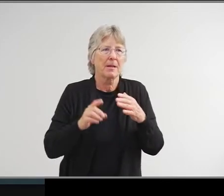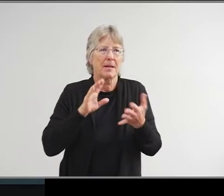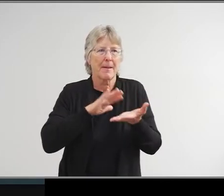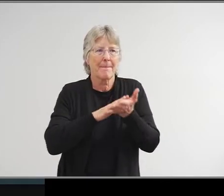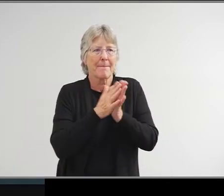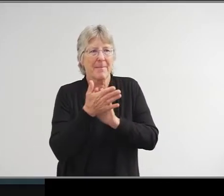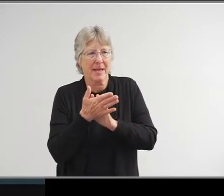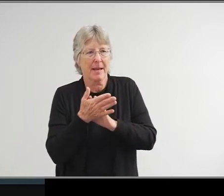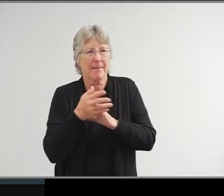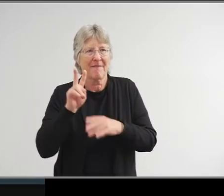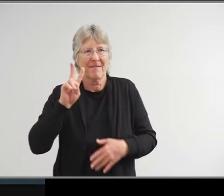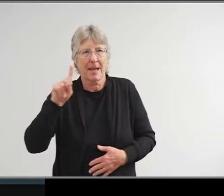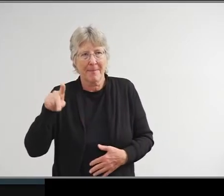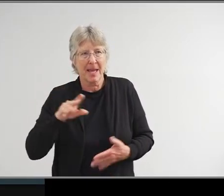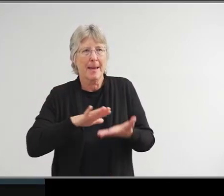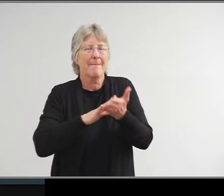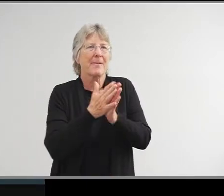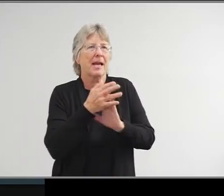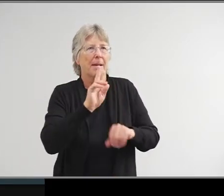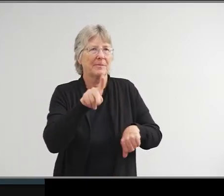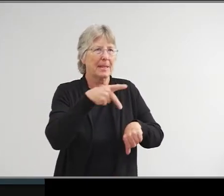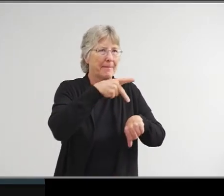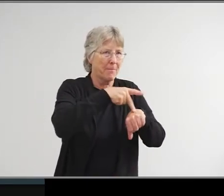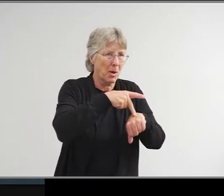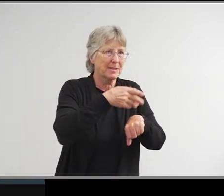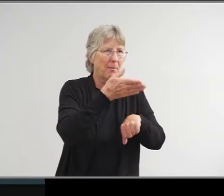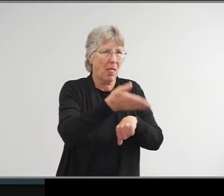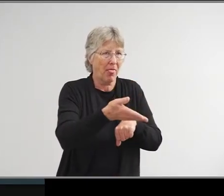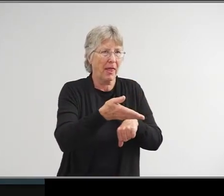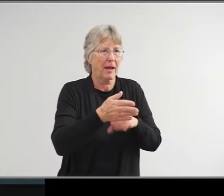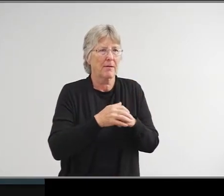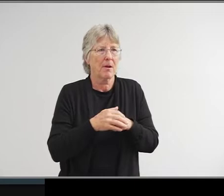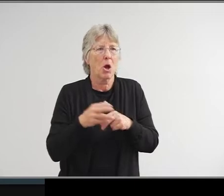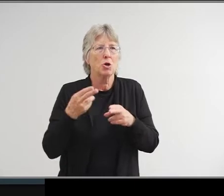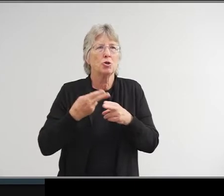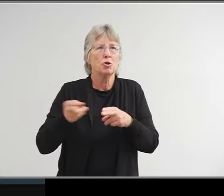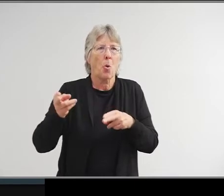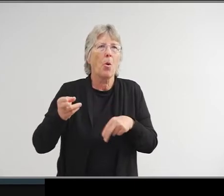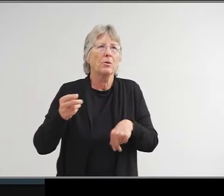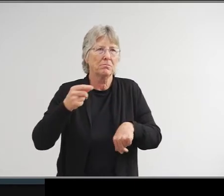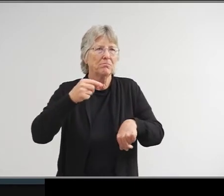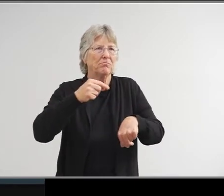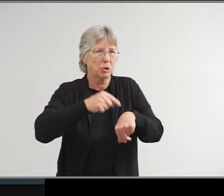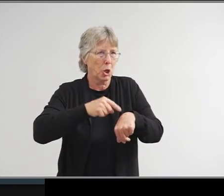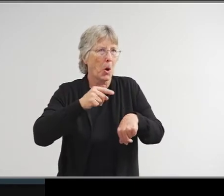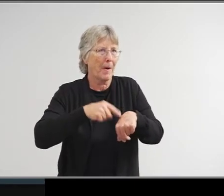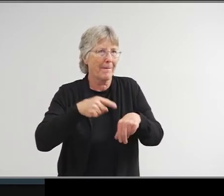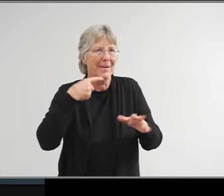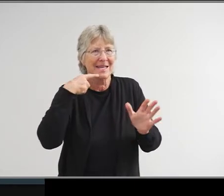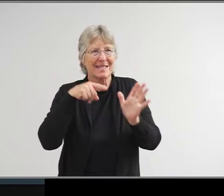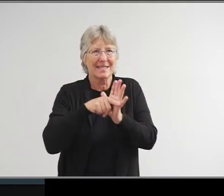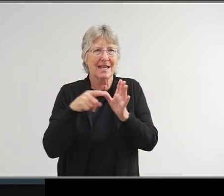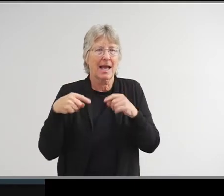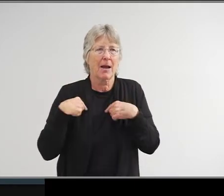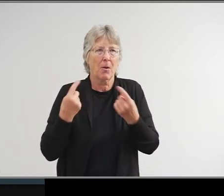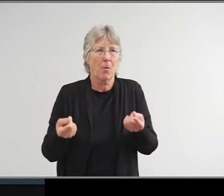at Dooley elementary. This is to be a short-term assignment while the current principal and Nicole how to in childs